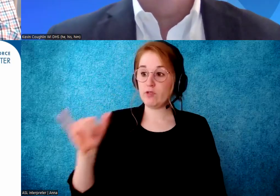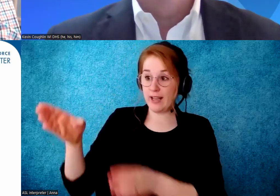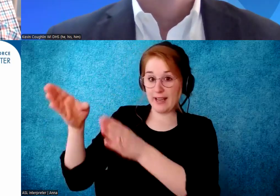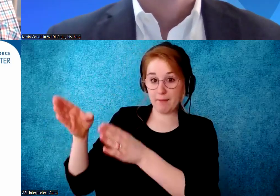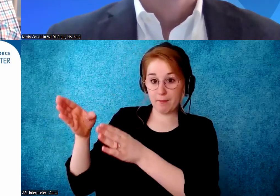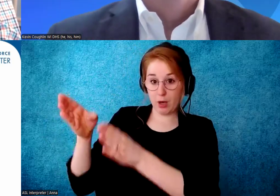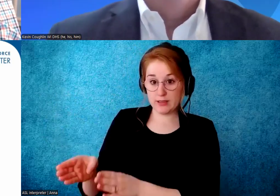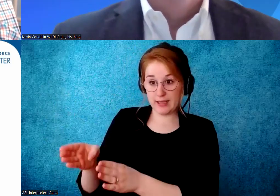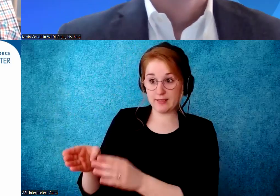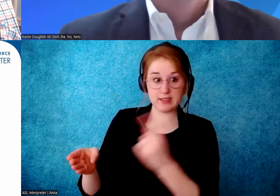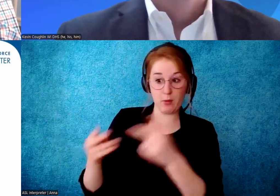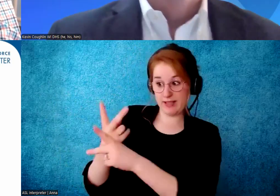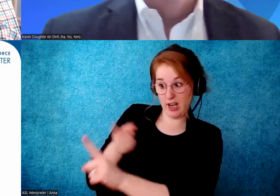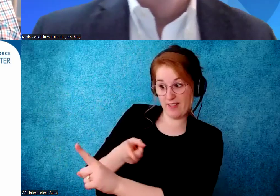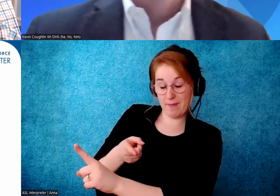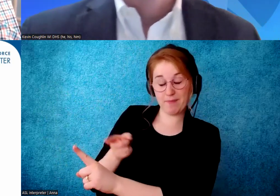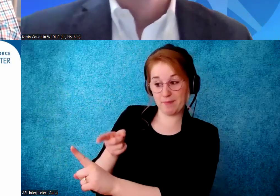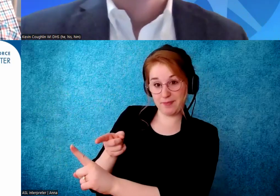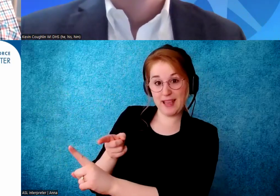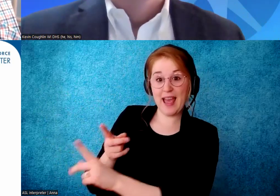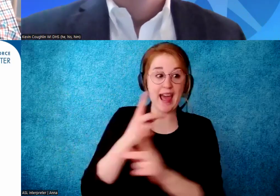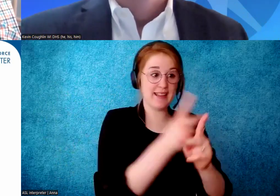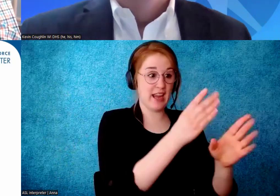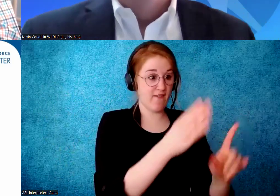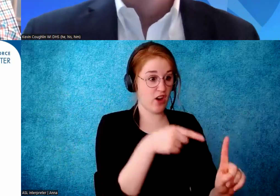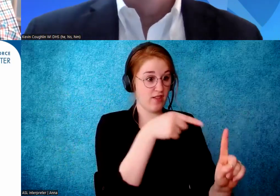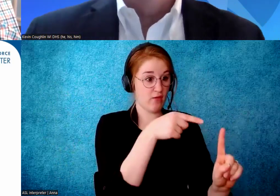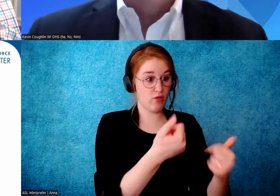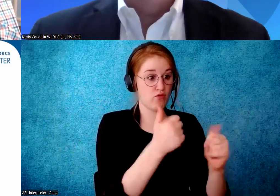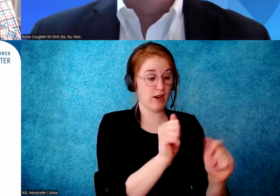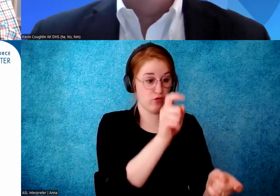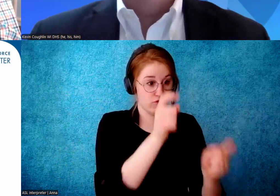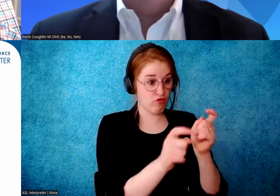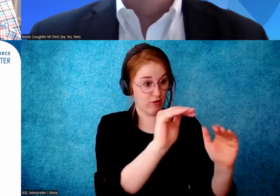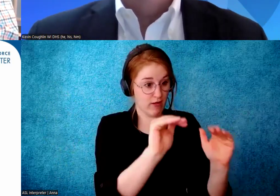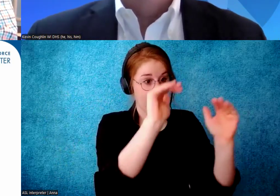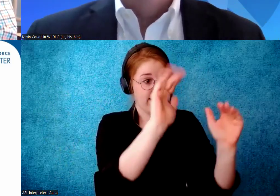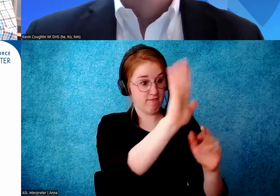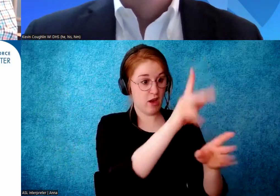care and the care provider. That's part of the reframing and elevating their profession is,